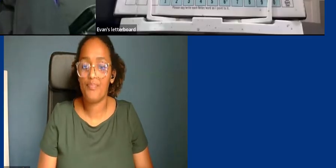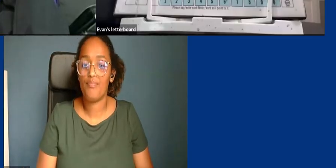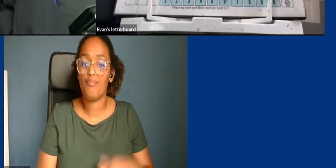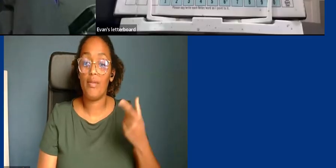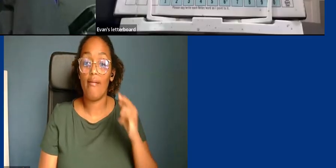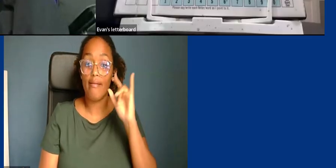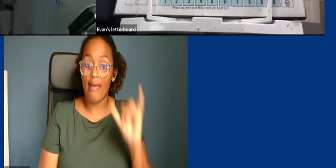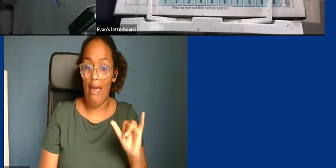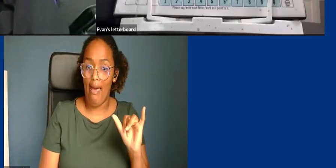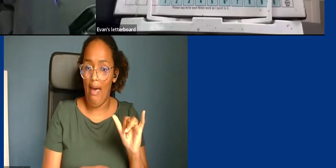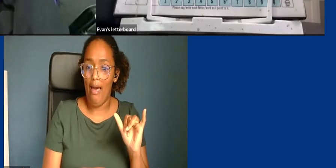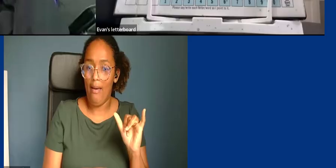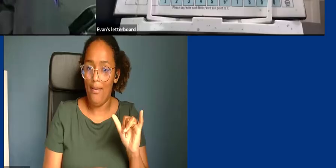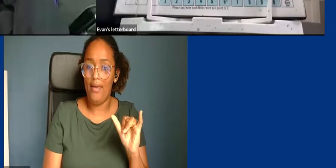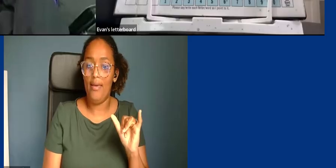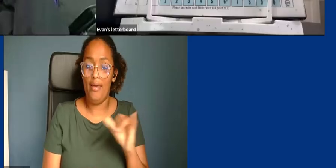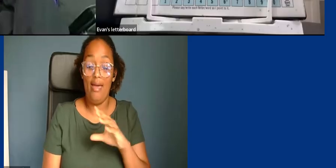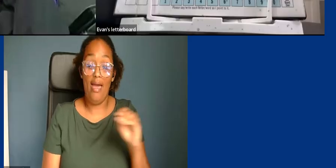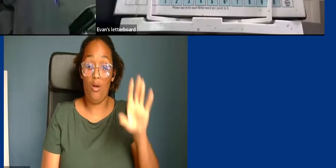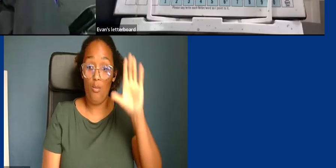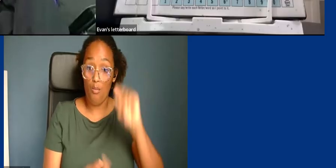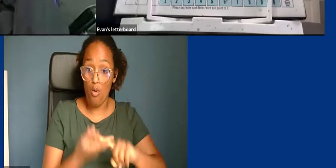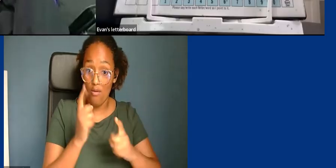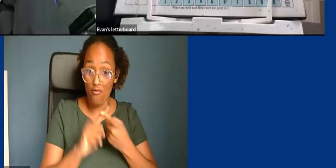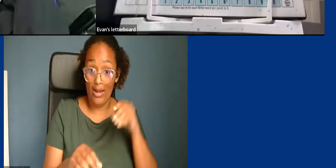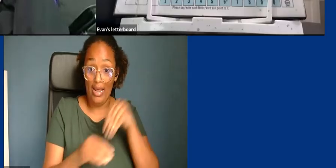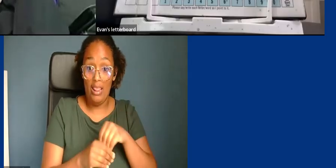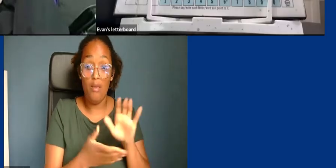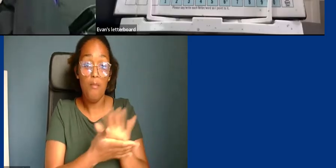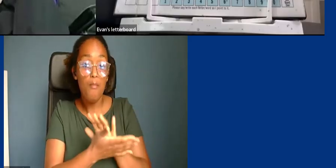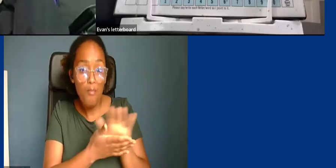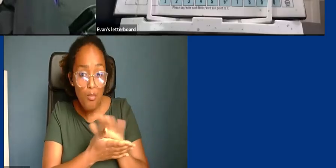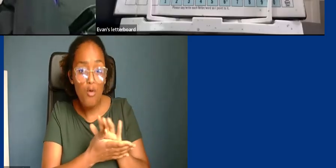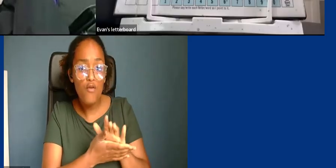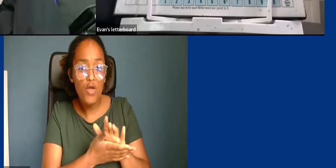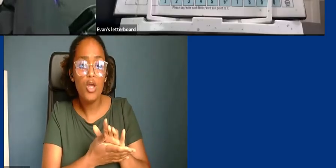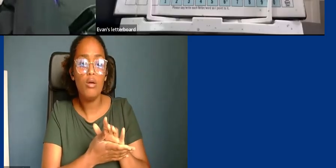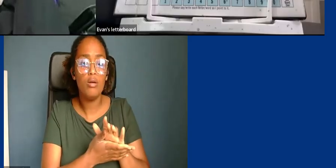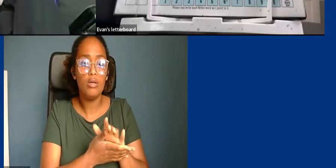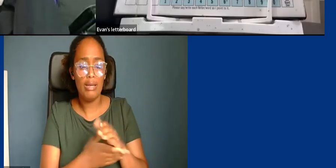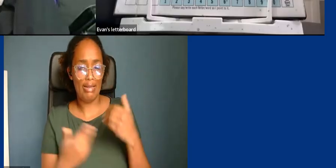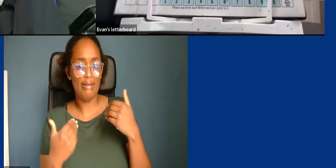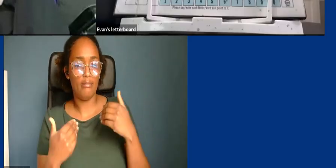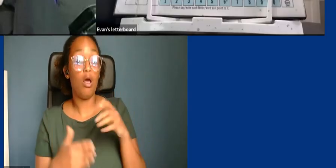are making love without the assistance or indeed the approval of Florencia.